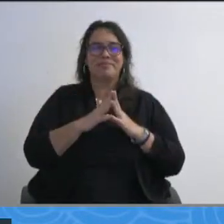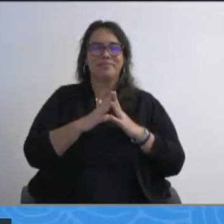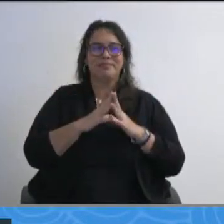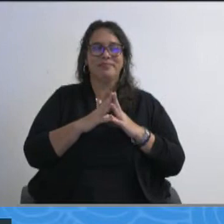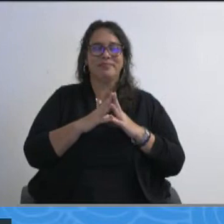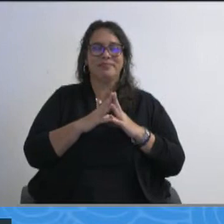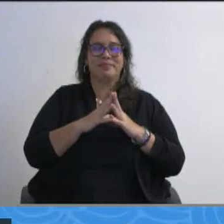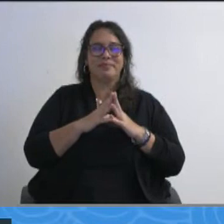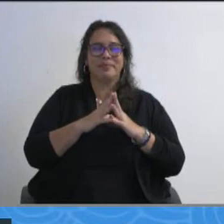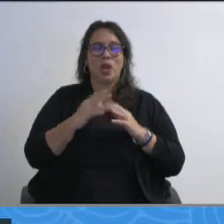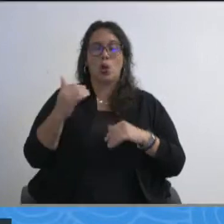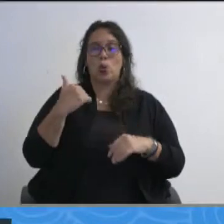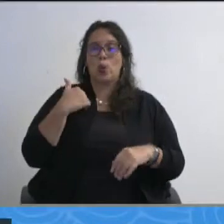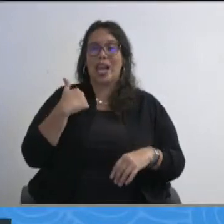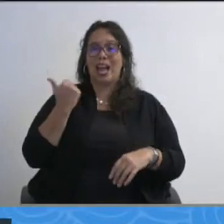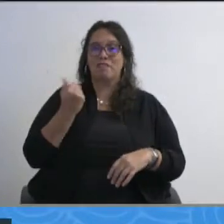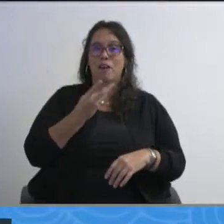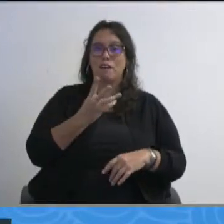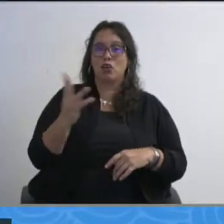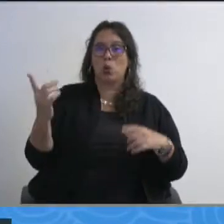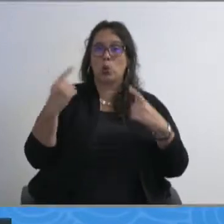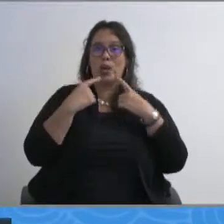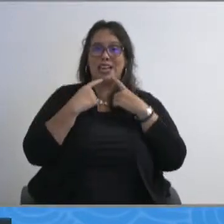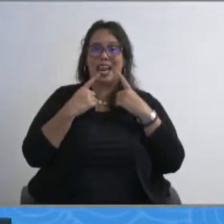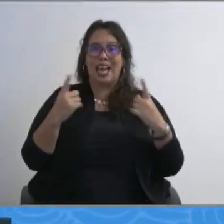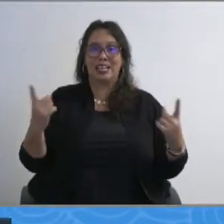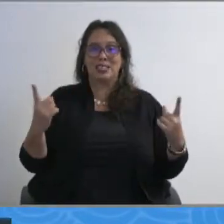We have a couple of announcements in our agenda.